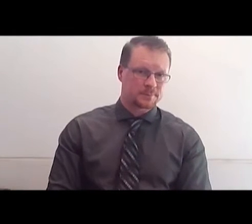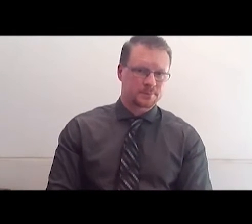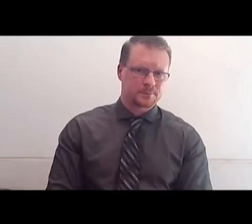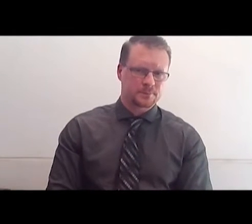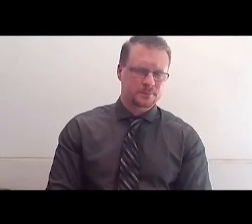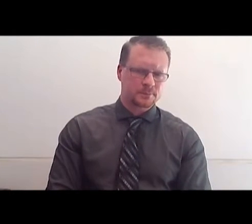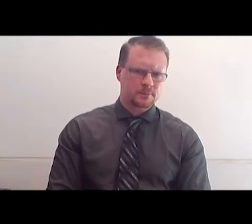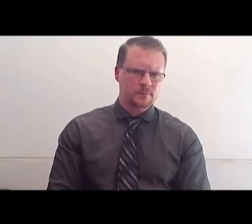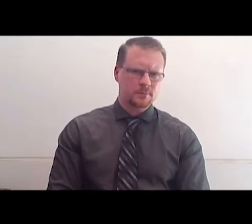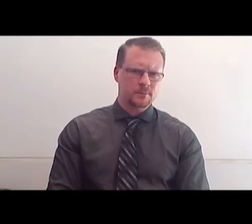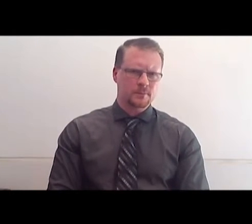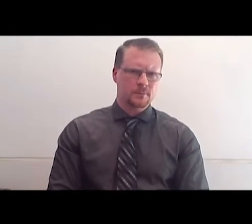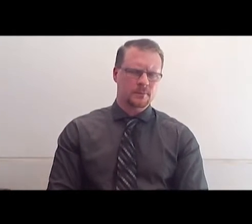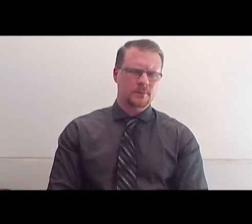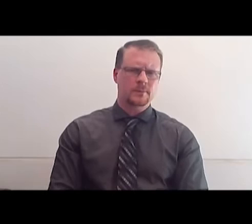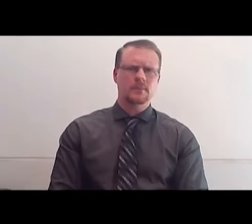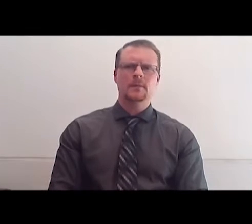the Society of Healthcare Professionals with Disabilities.